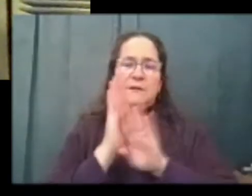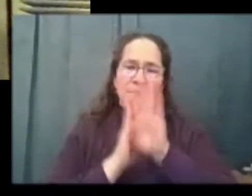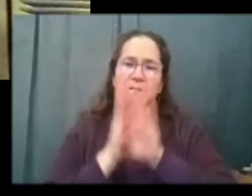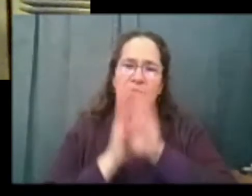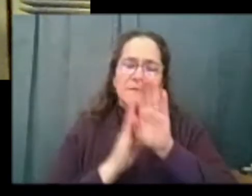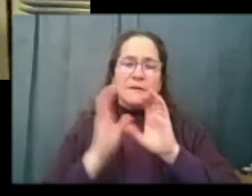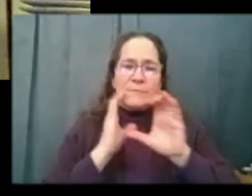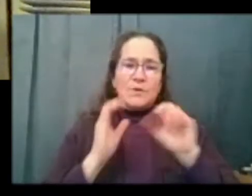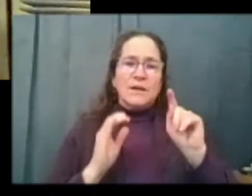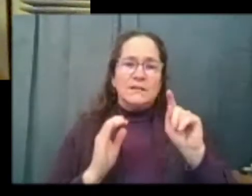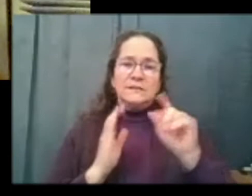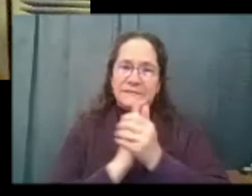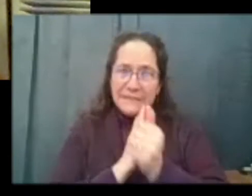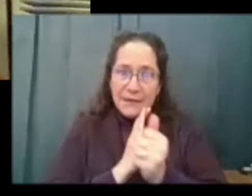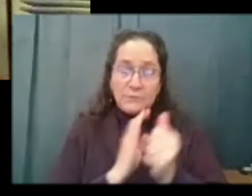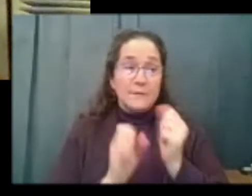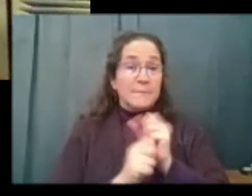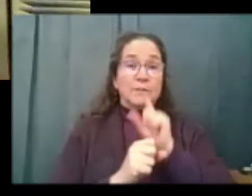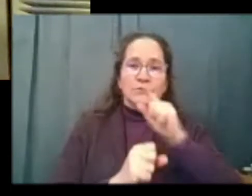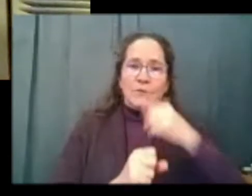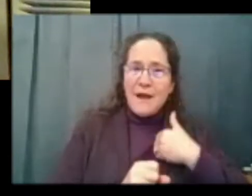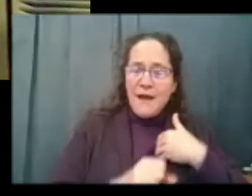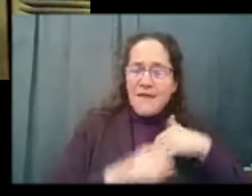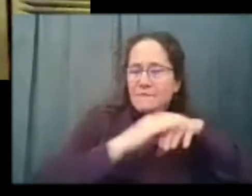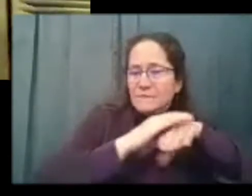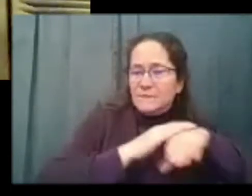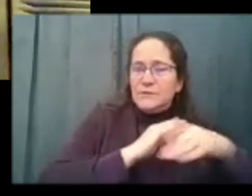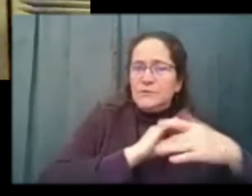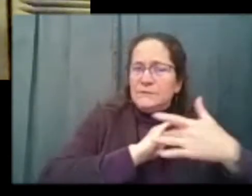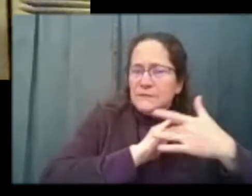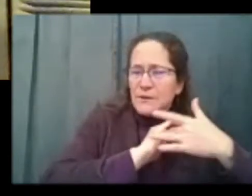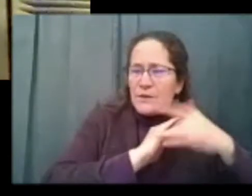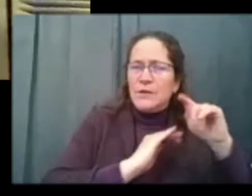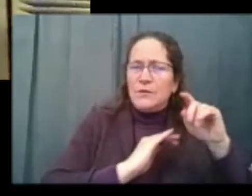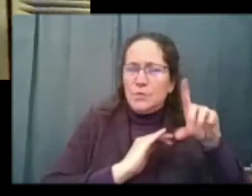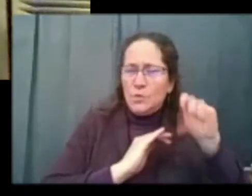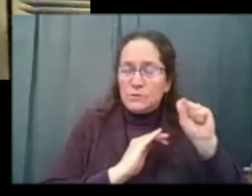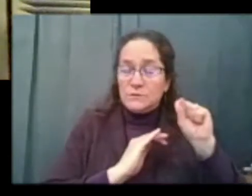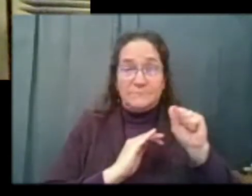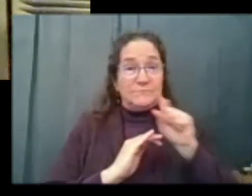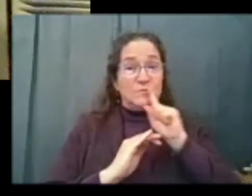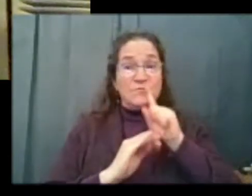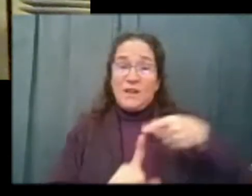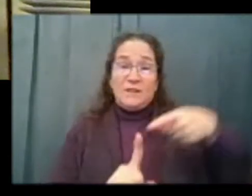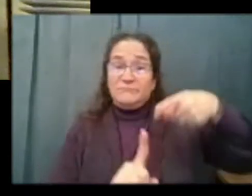and technology that they need is really about collaboration and communication.